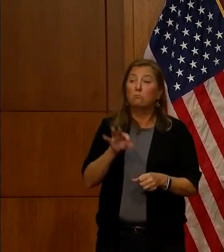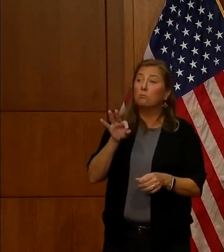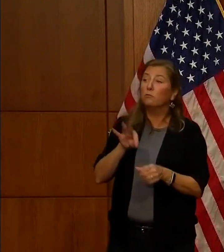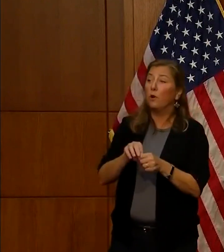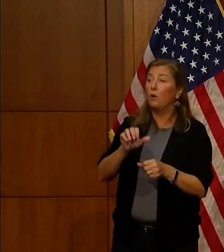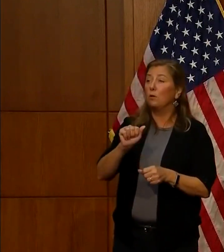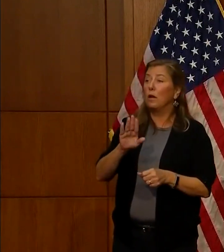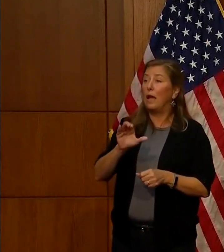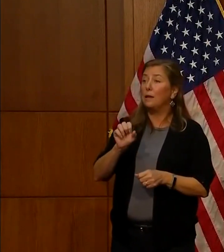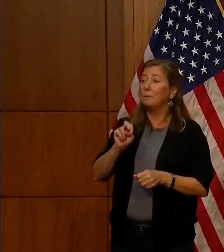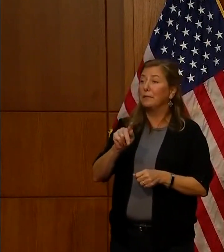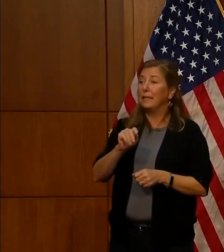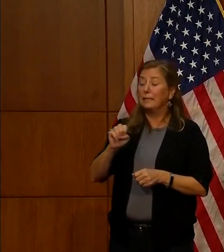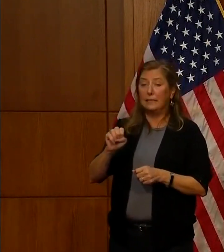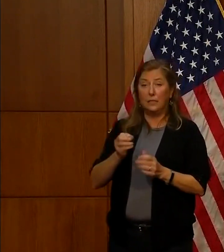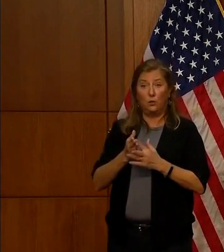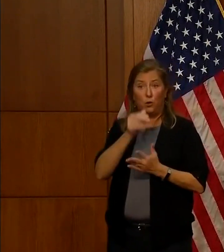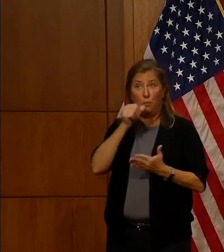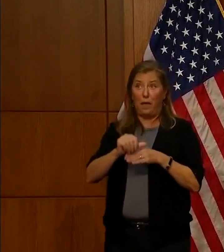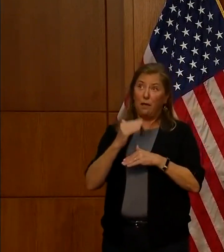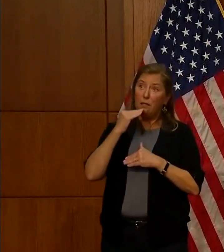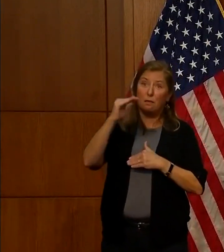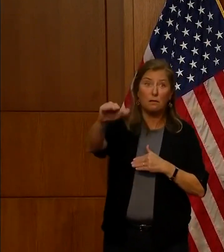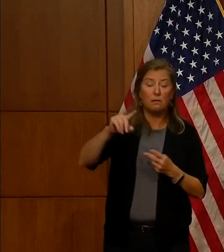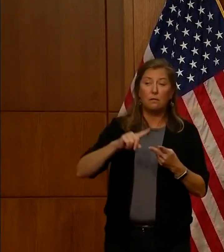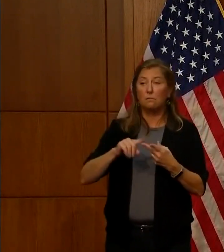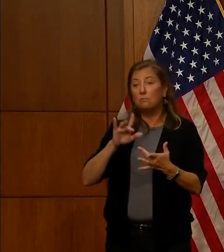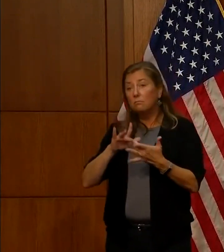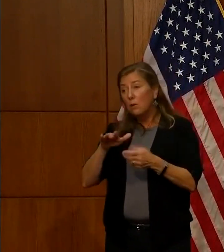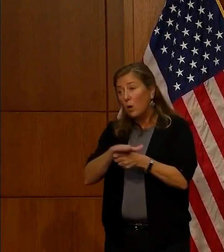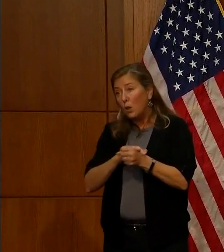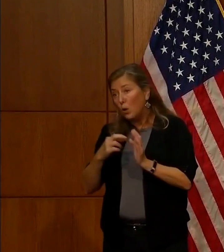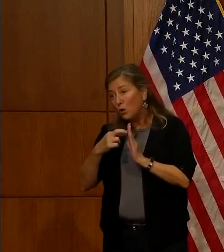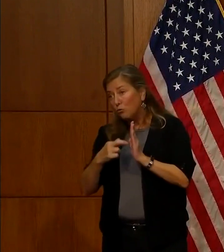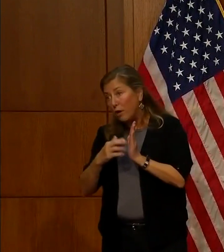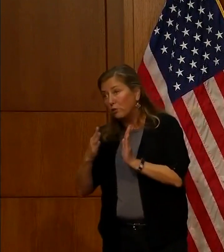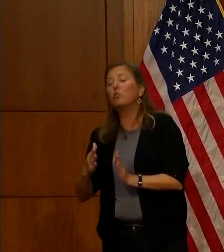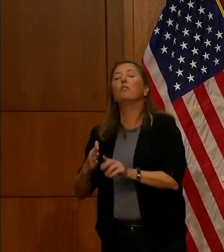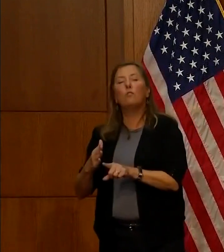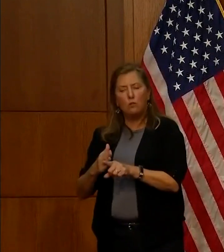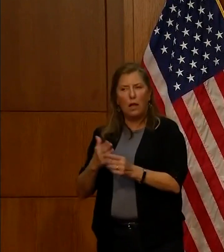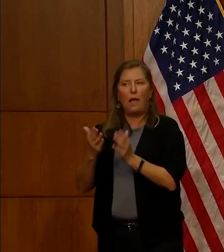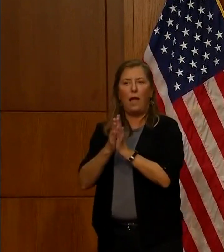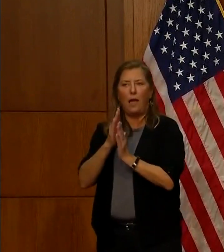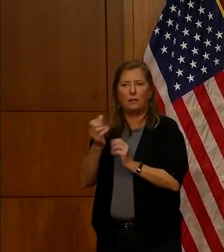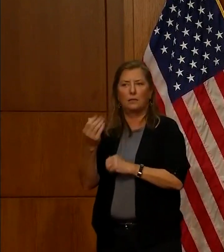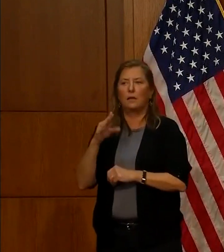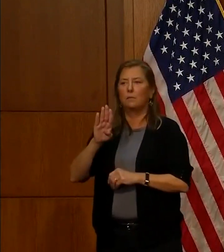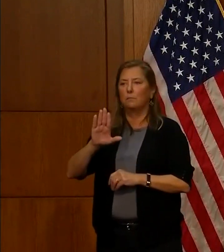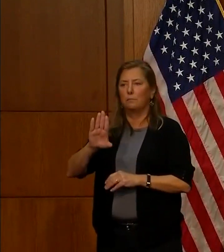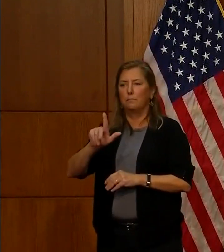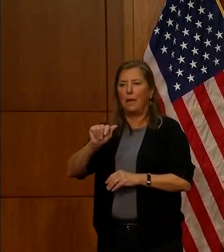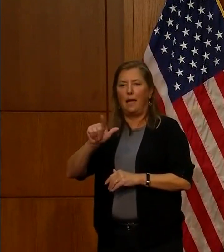MORE INFORMATION. YOU CAN VOTE ABSENTEE BY MAIL. BY CONTACTING